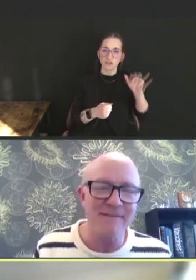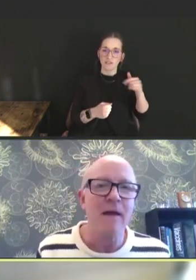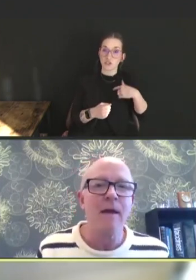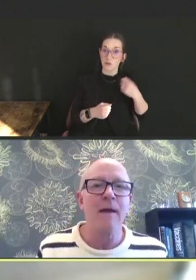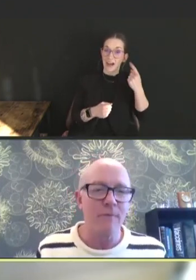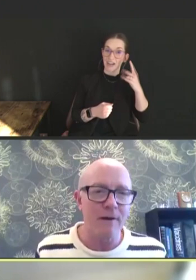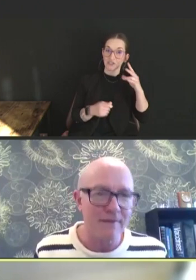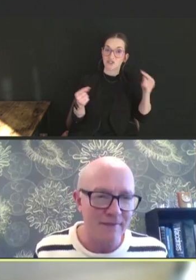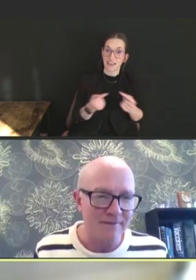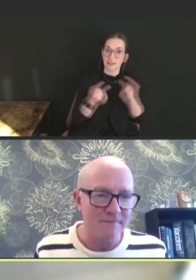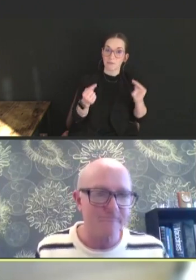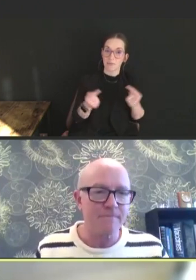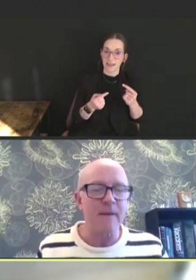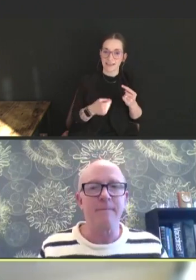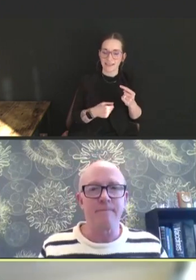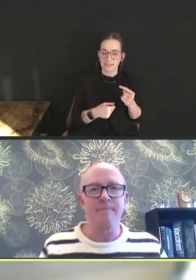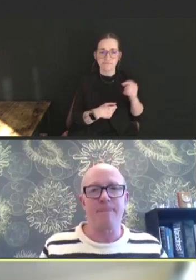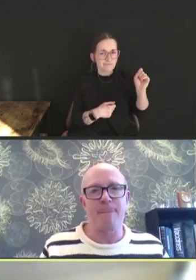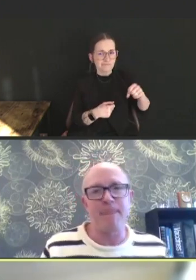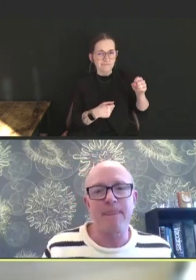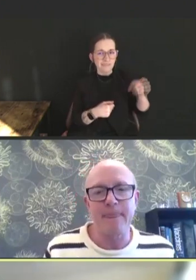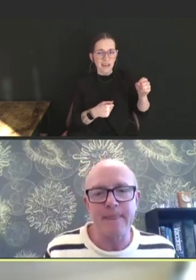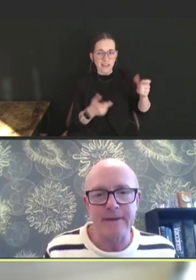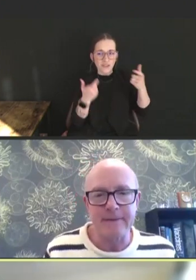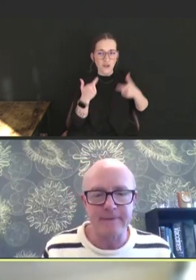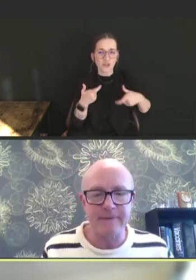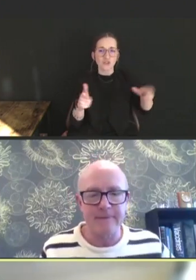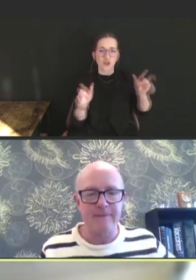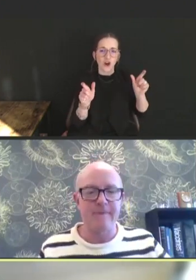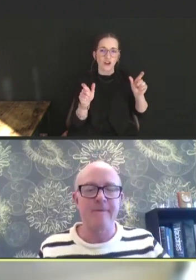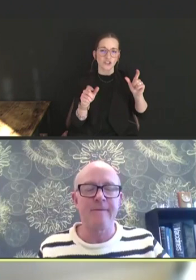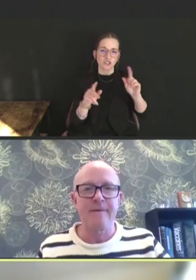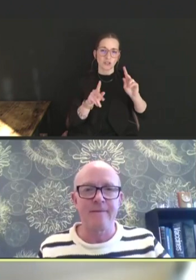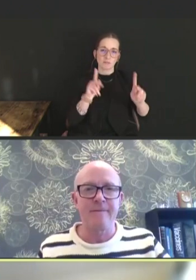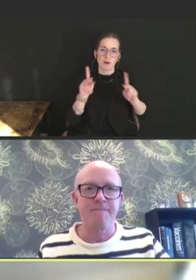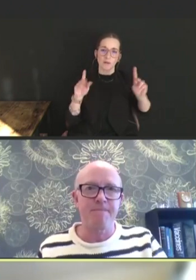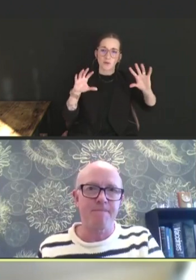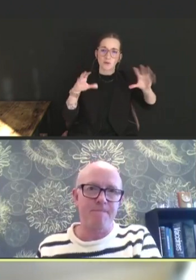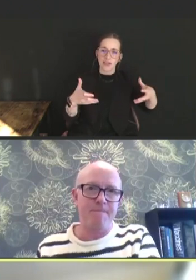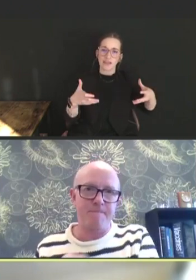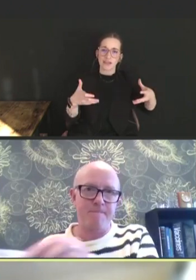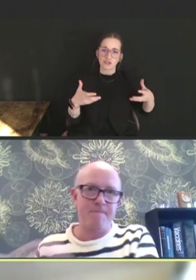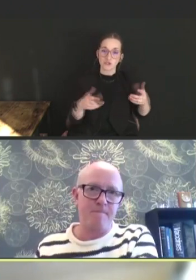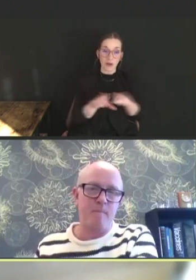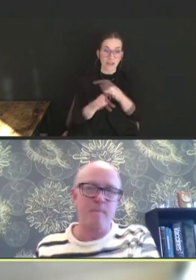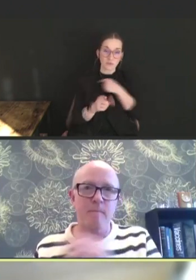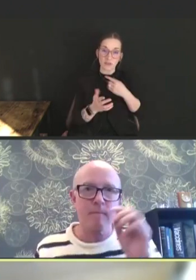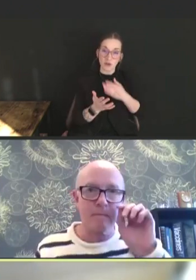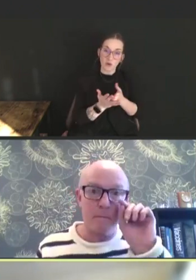Nadini Selvam: Yeah, I mean, these are large populations. And so, as we kind of go through it, it does normalize, it becomes a little bit more generalizable.